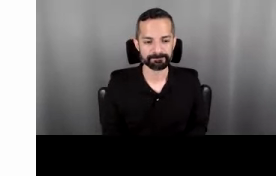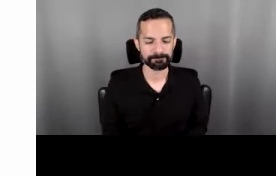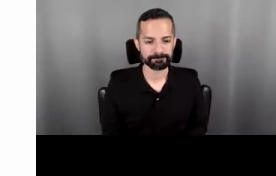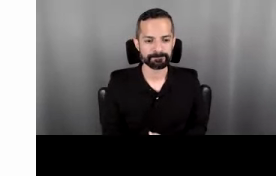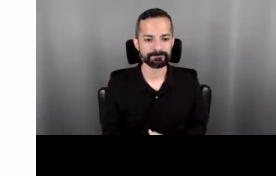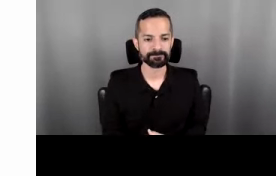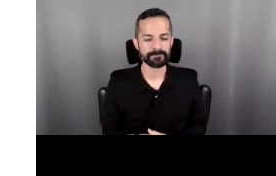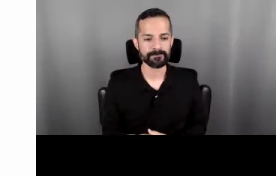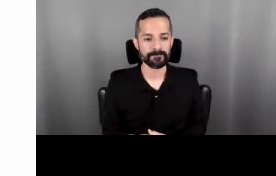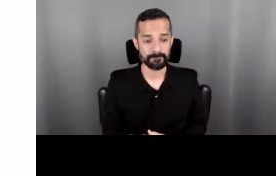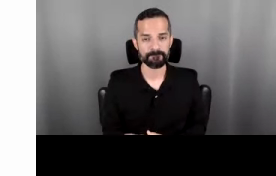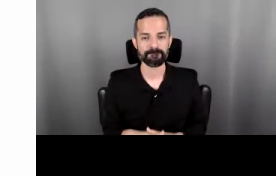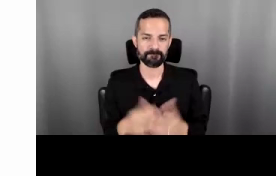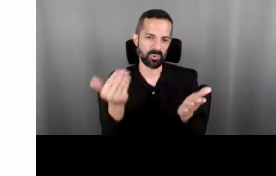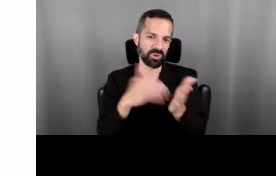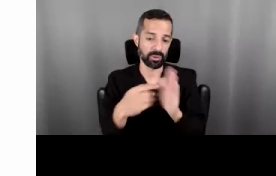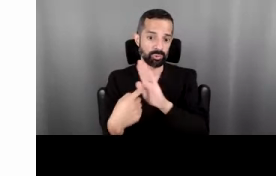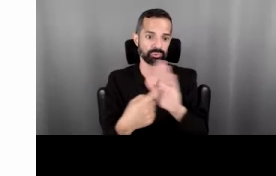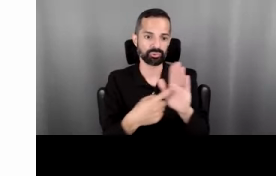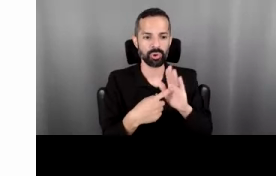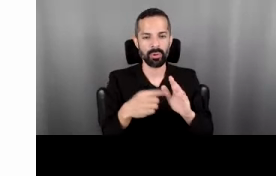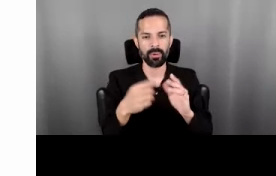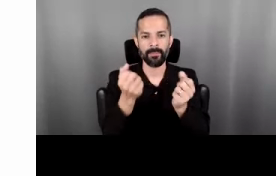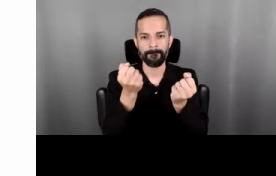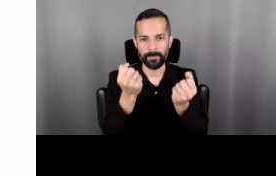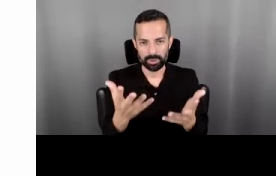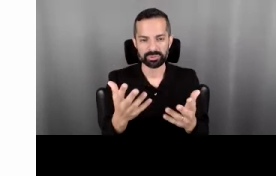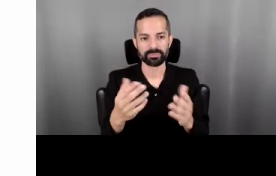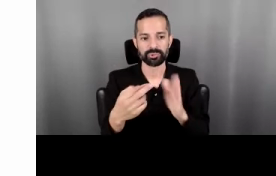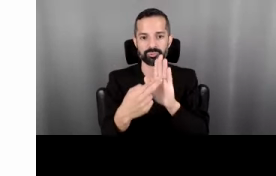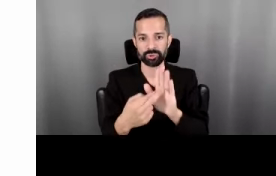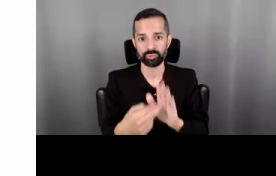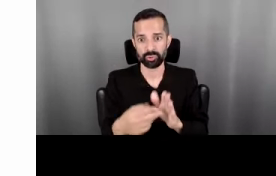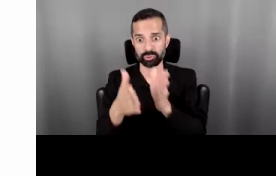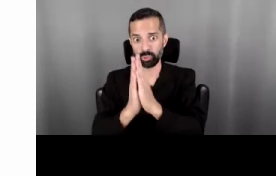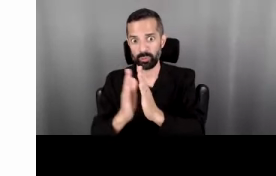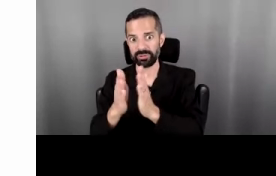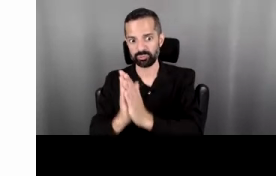multiple resources were submitted that are aligned to the previous